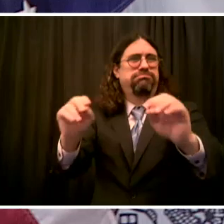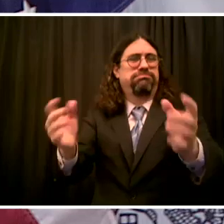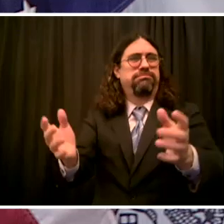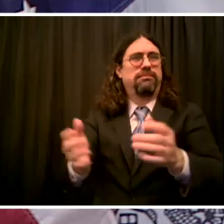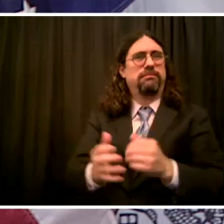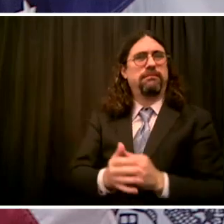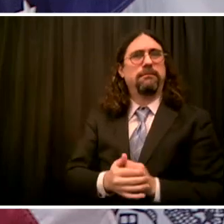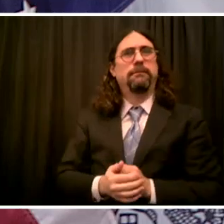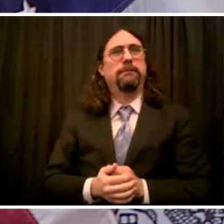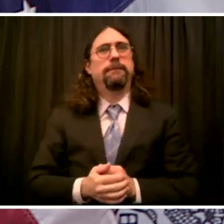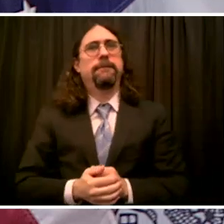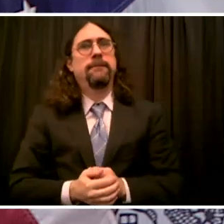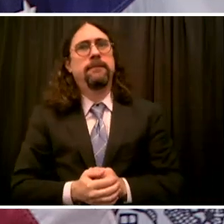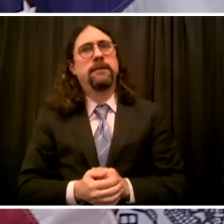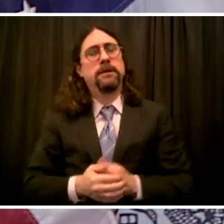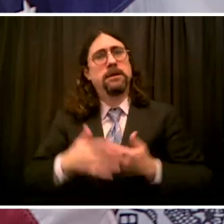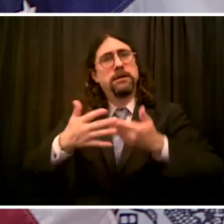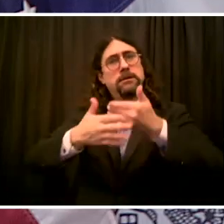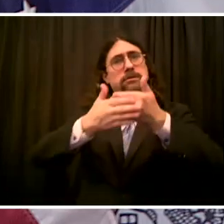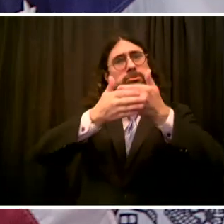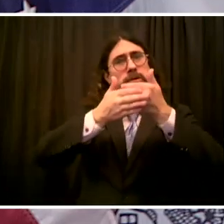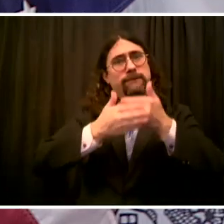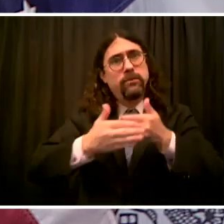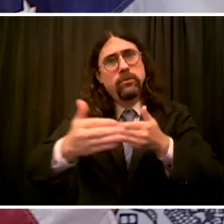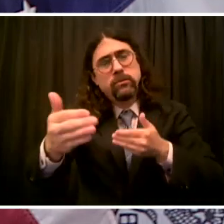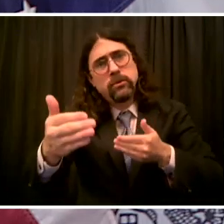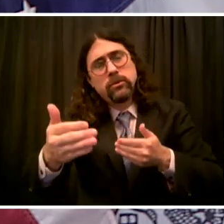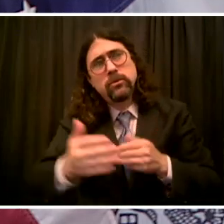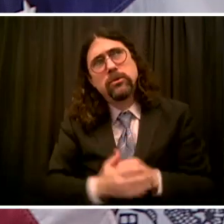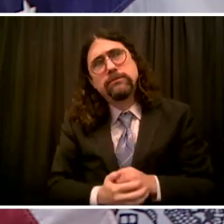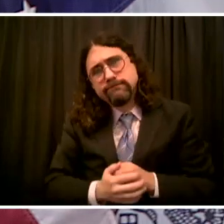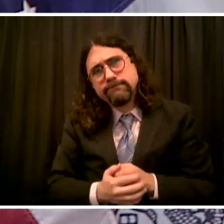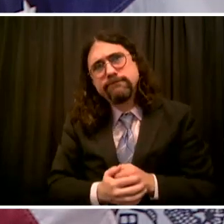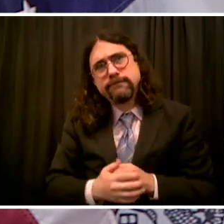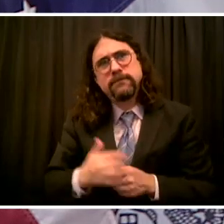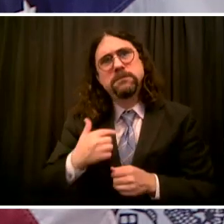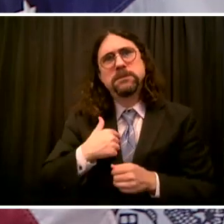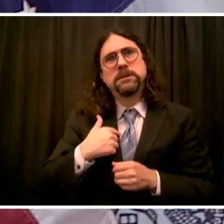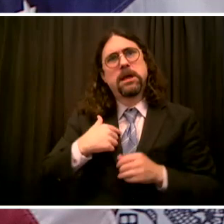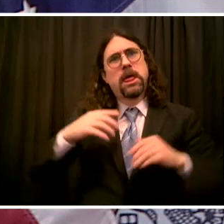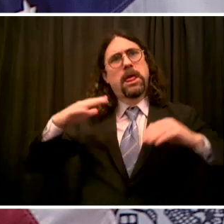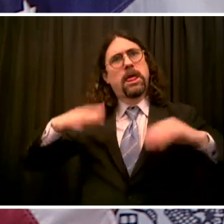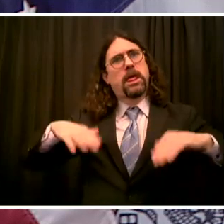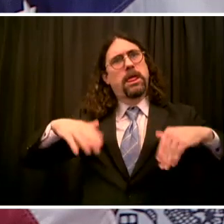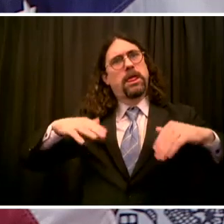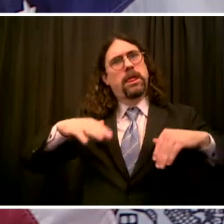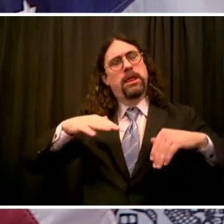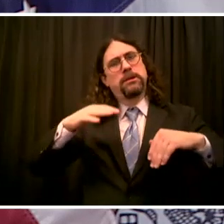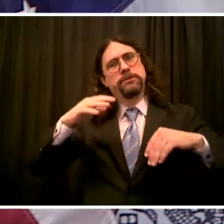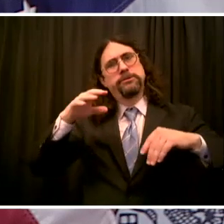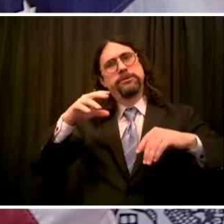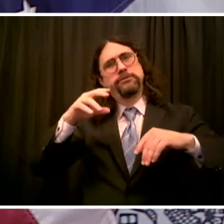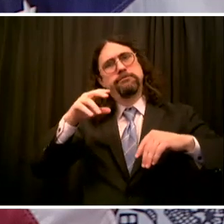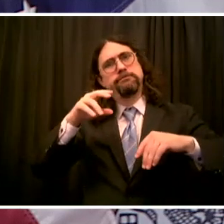THE COMMISSIONER CAN E TO THAT. SO THE CONSTRAINT WILL BE THERE. AND AS WE GO